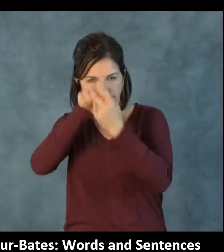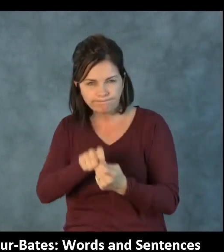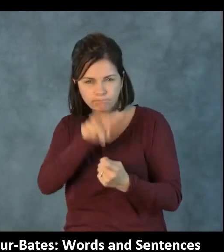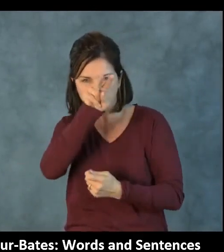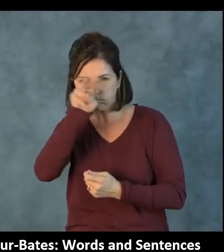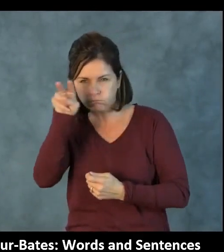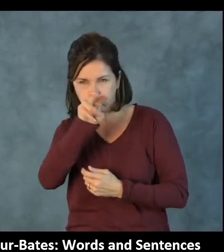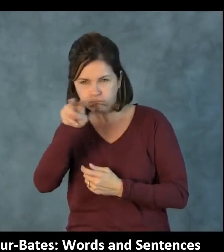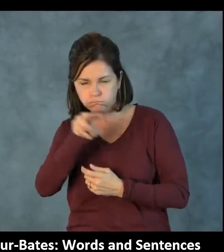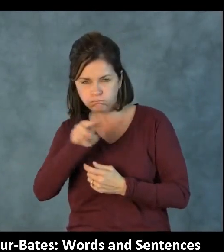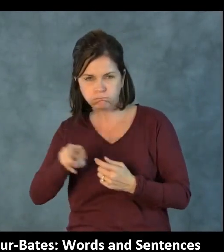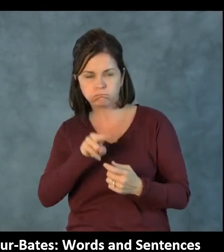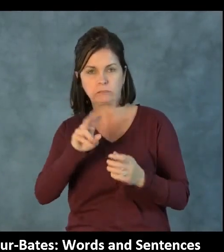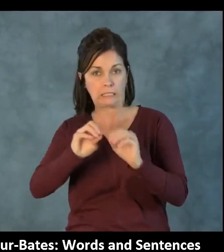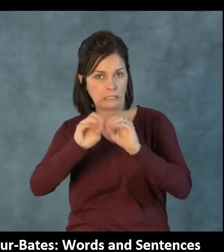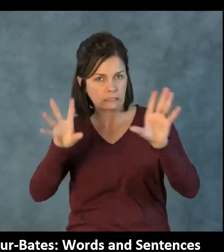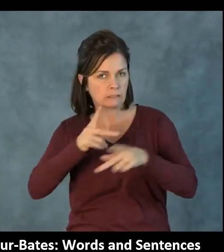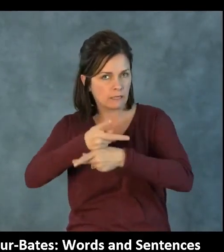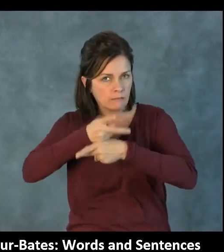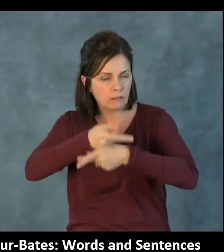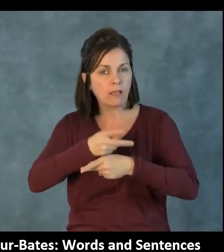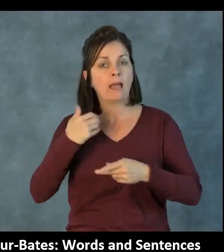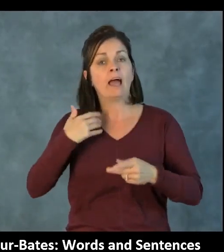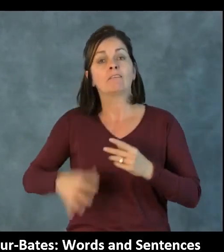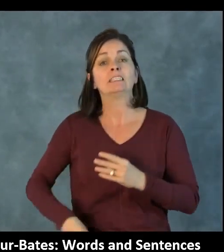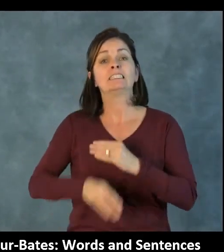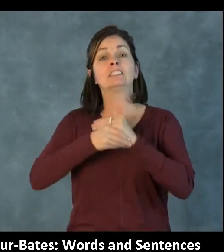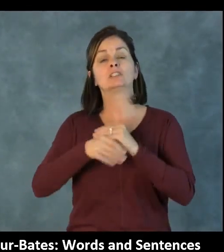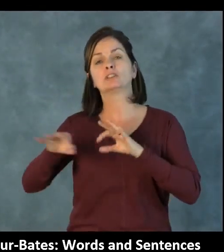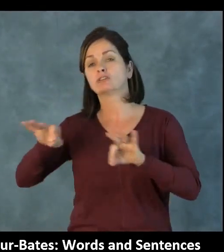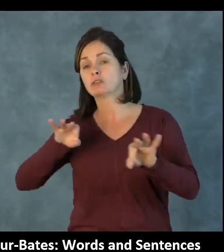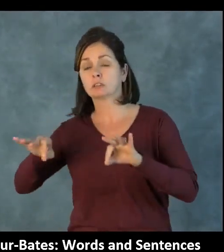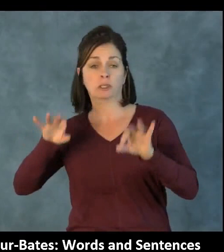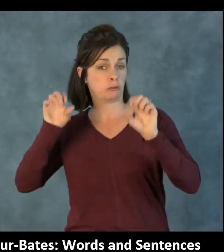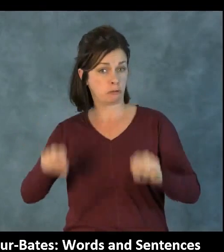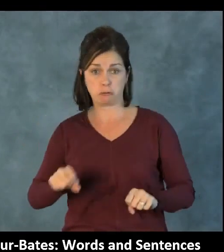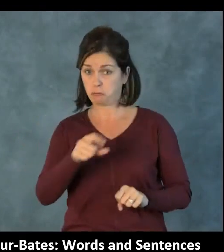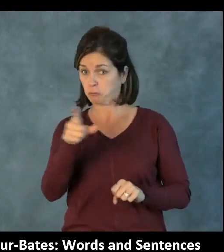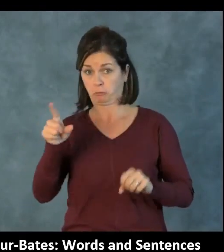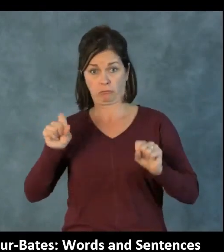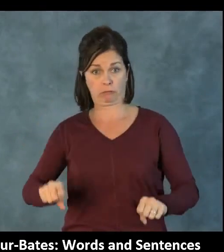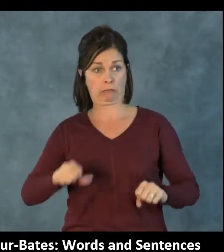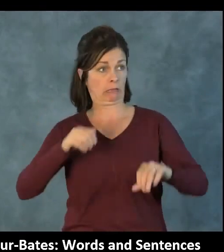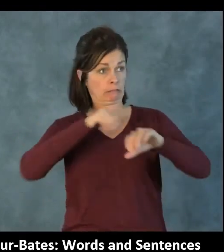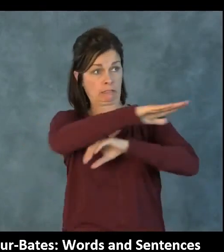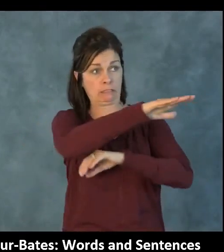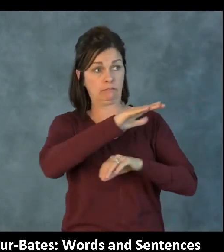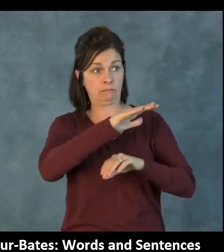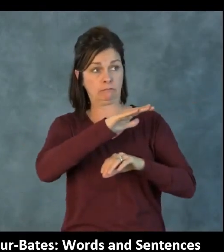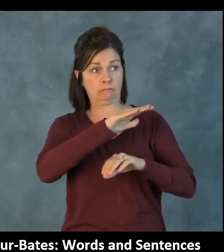and then there's some other additional instructions, which you can feel free to deliver to the family verbally